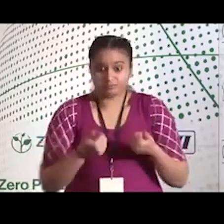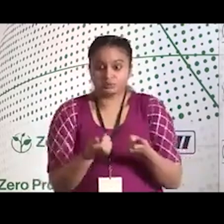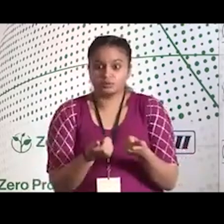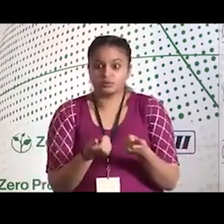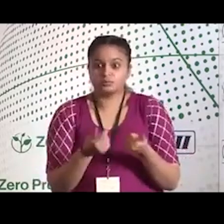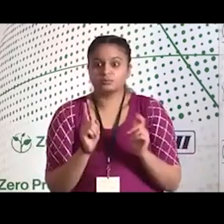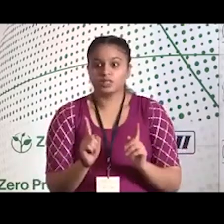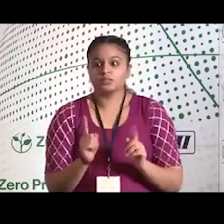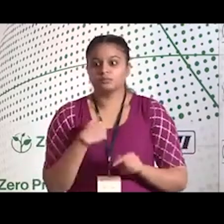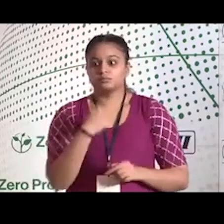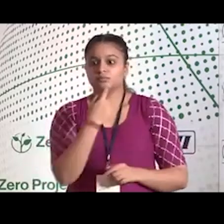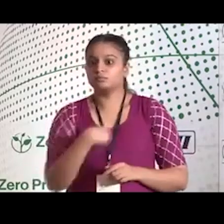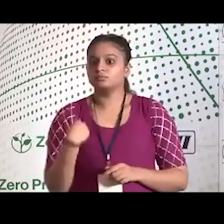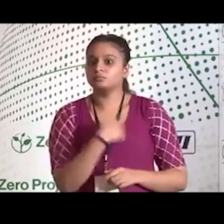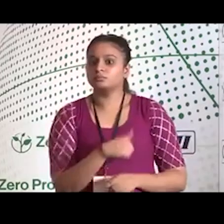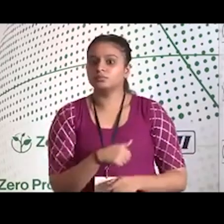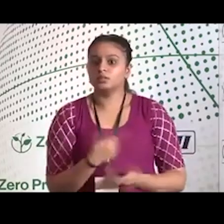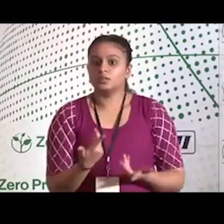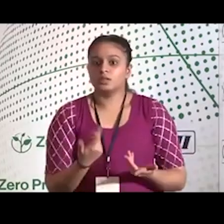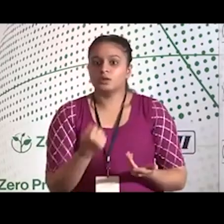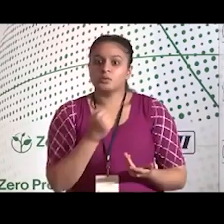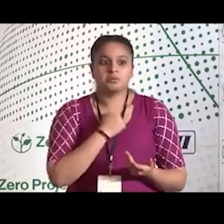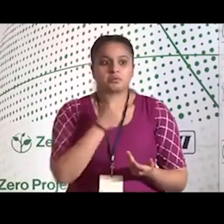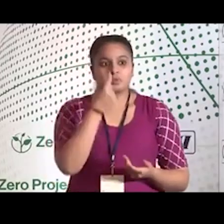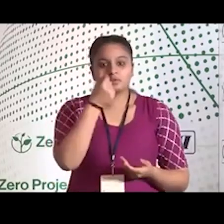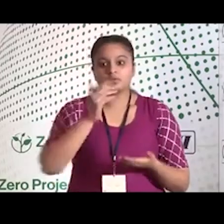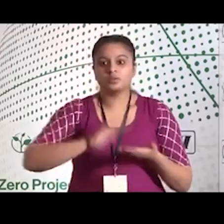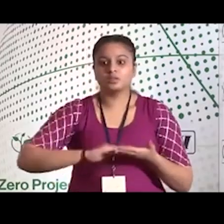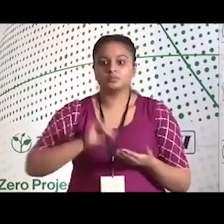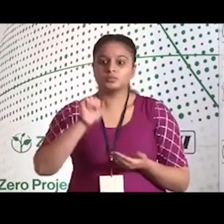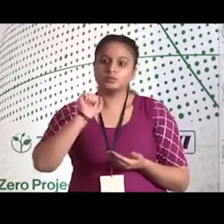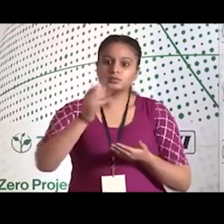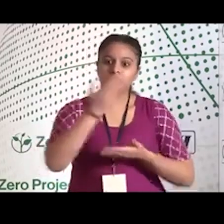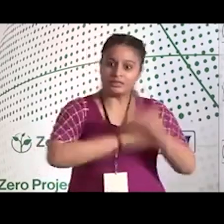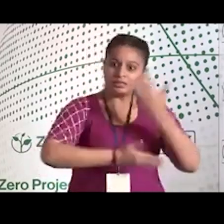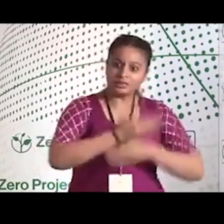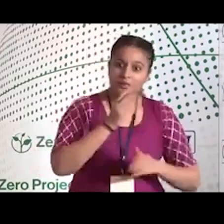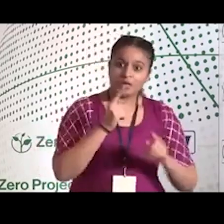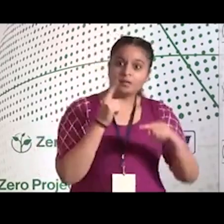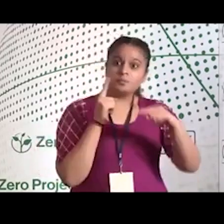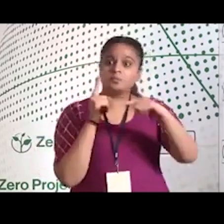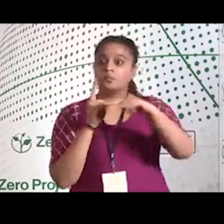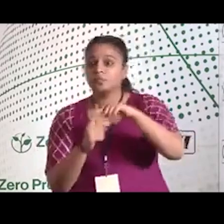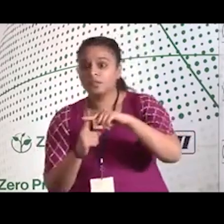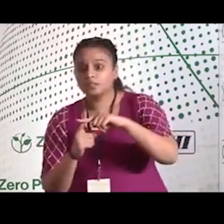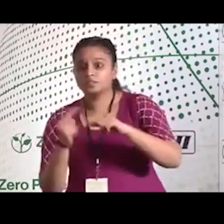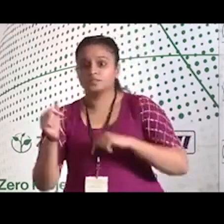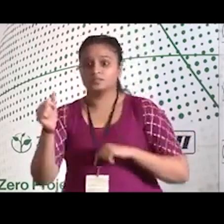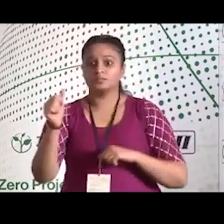Do I give you the particular Simula you disable? Monique is certainly Vivitar